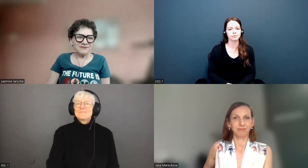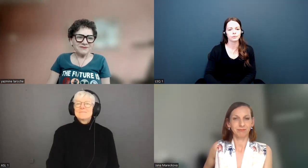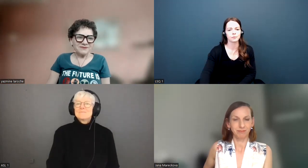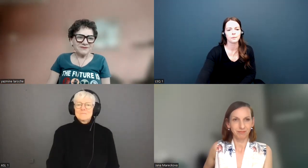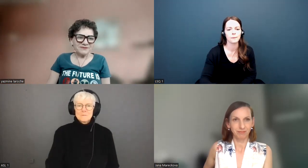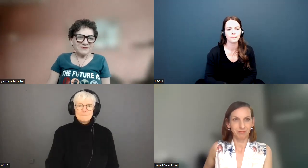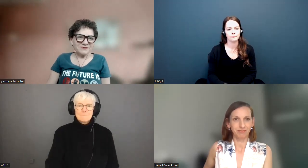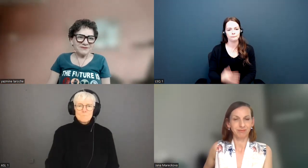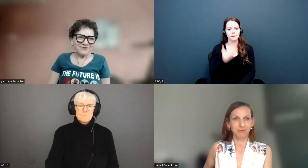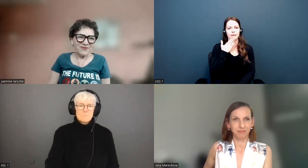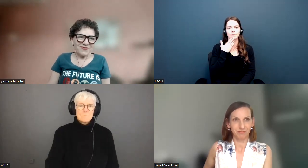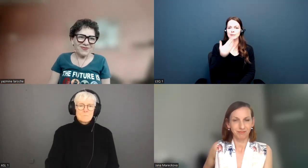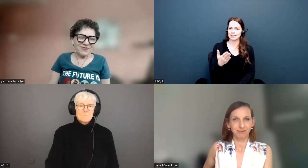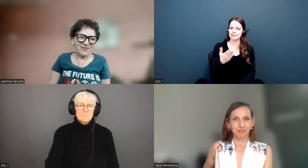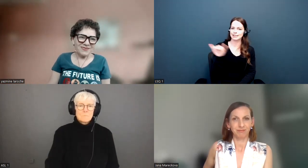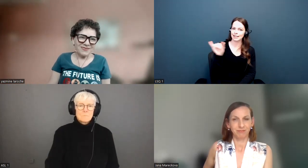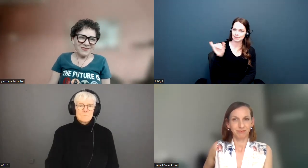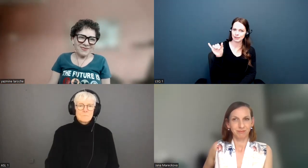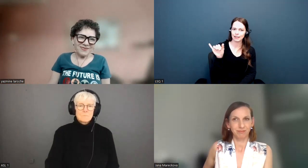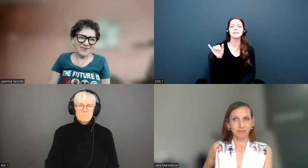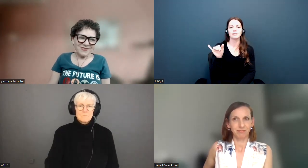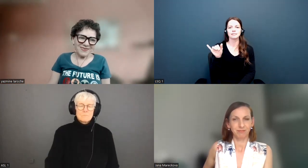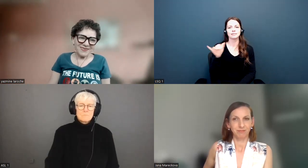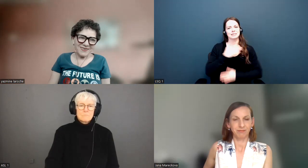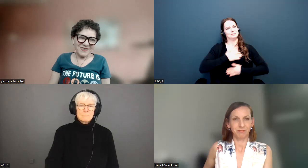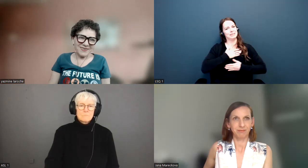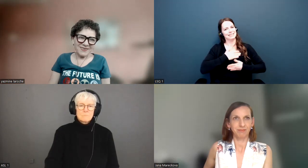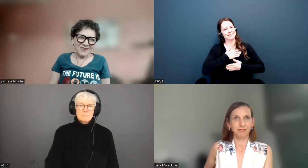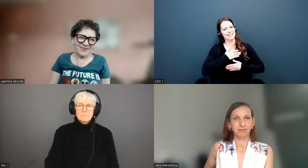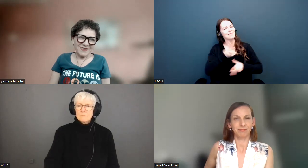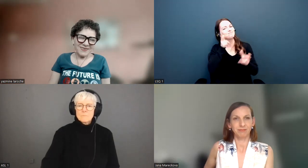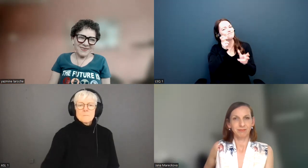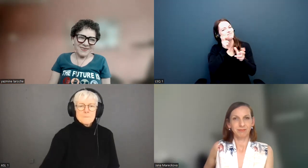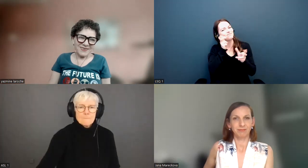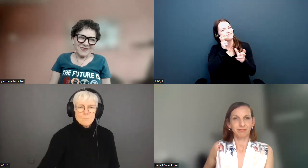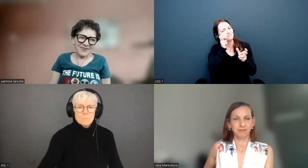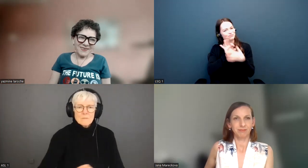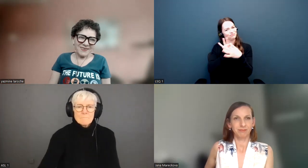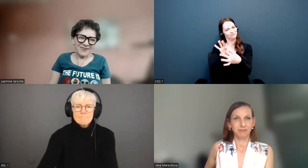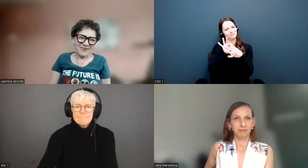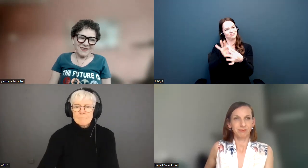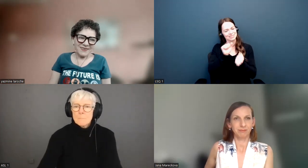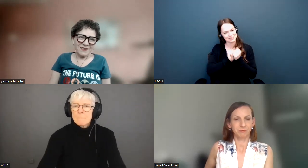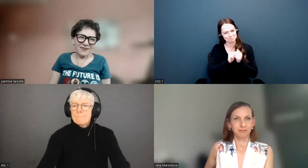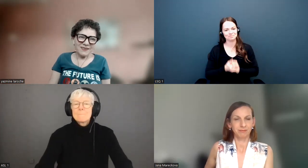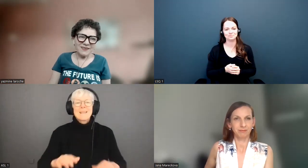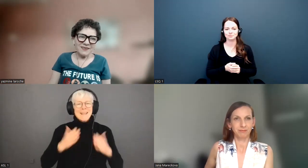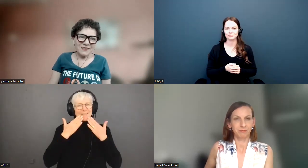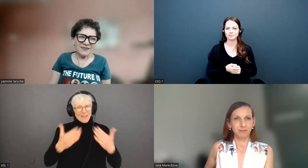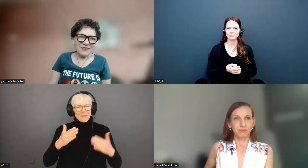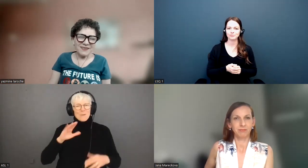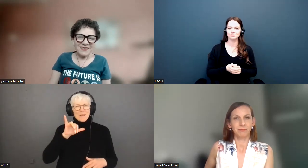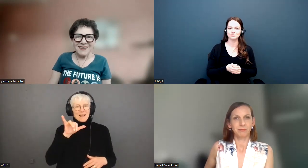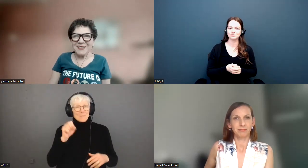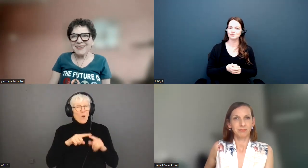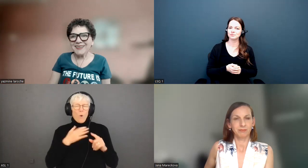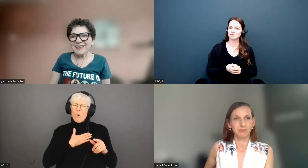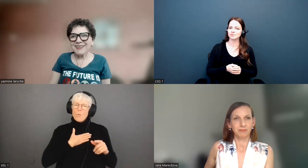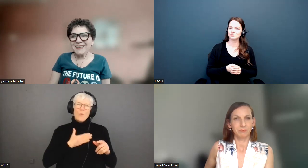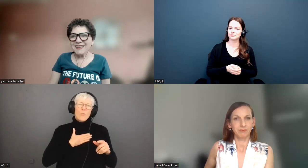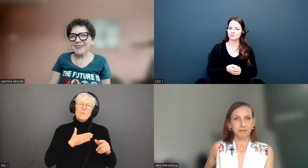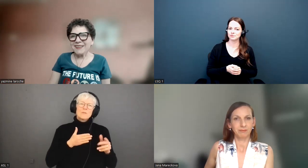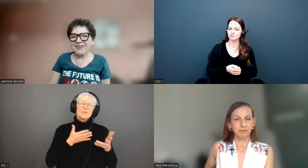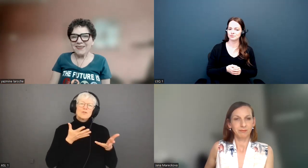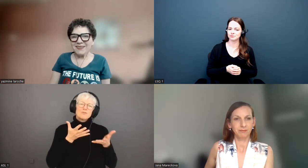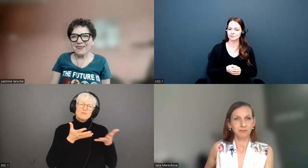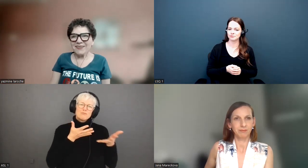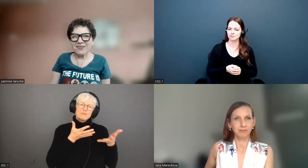um don't I think before I get to my question I'll offer a commentary in relation to a question